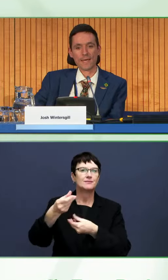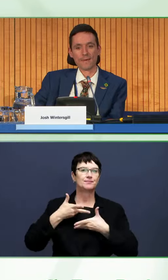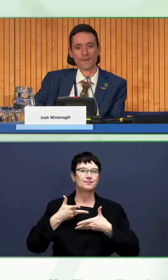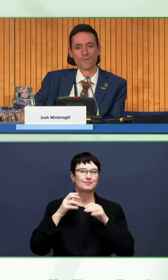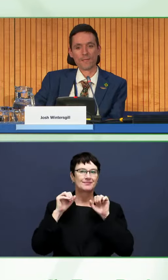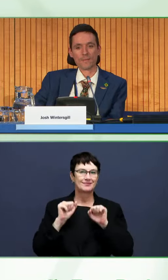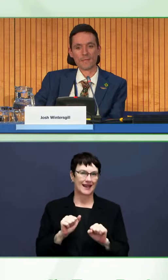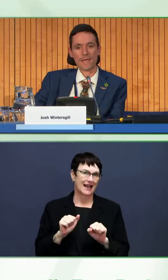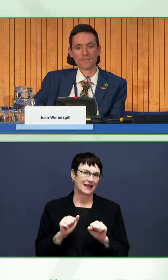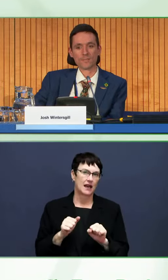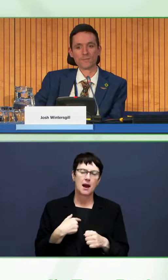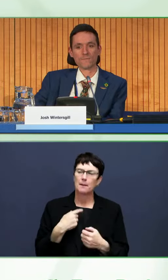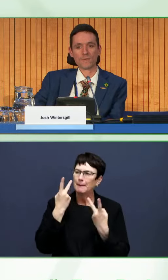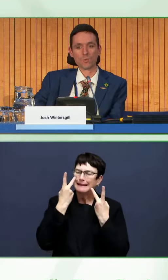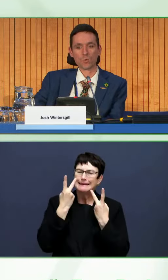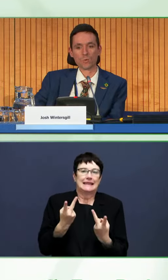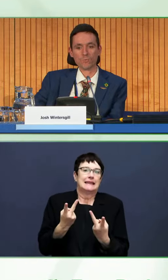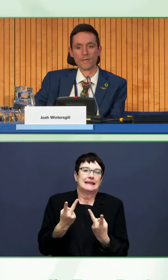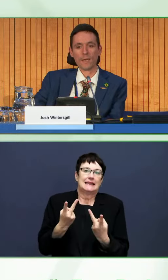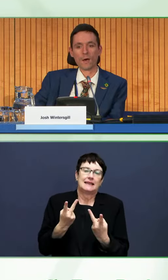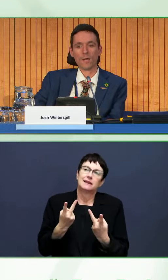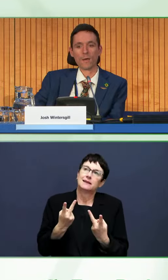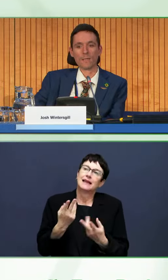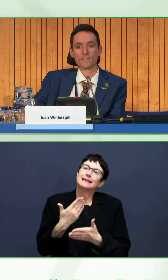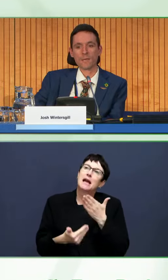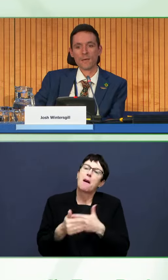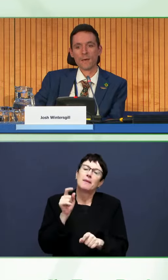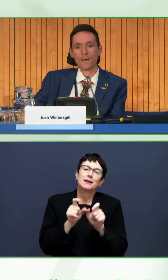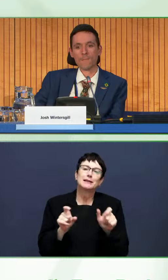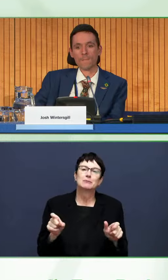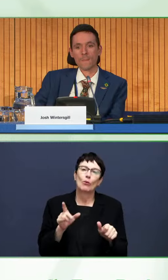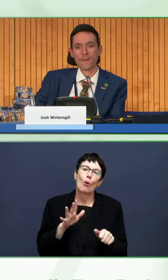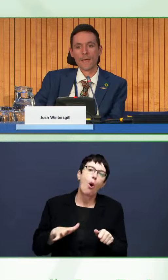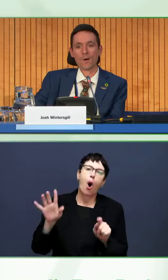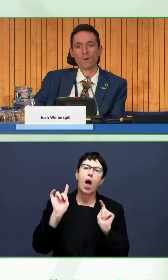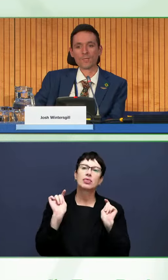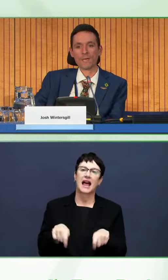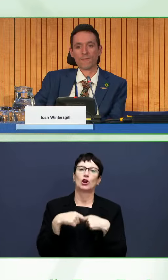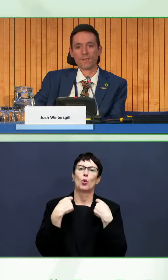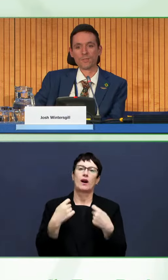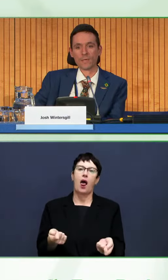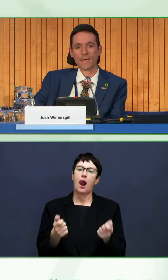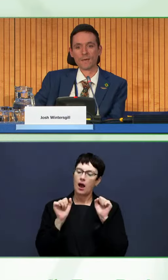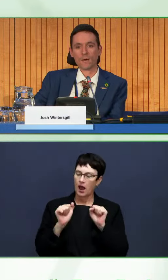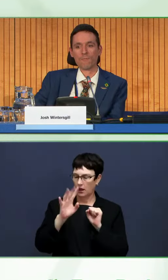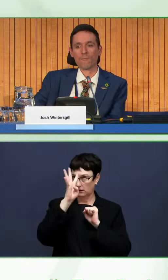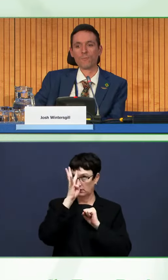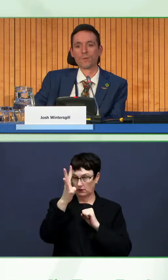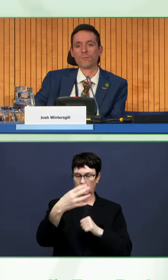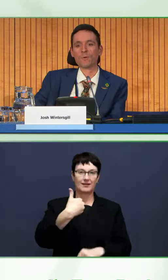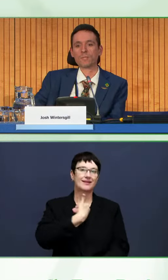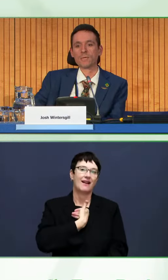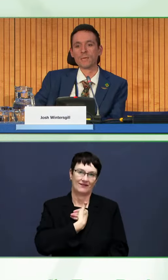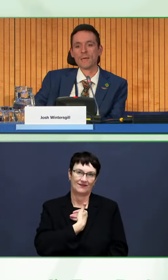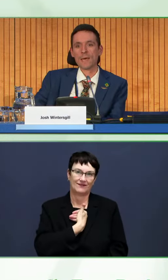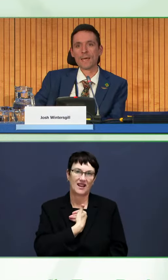And I think the awards highlight how much innovation can come from the community and